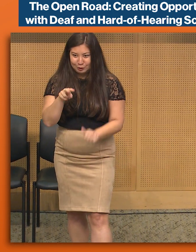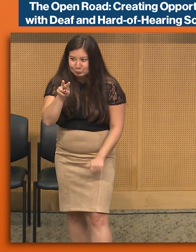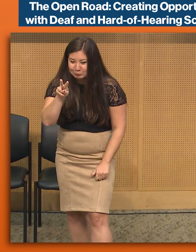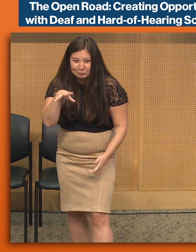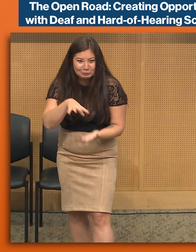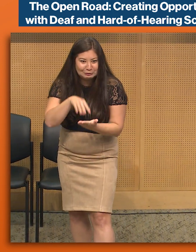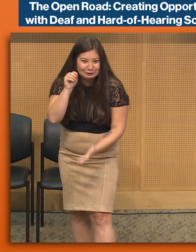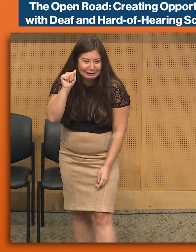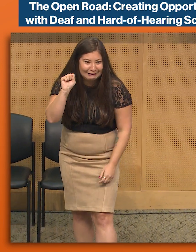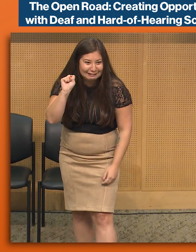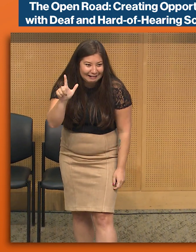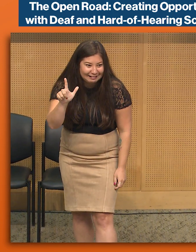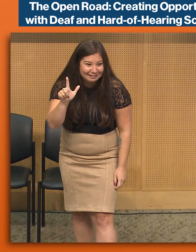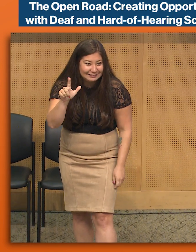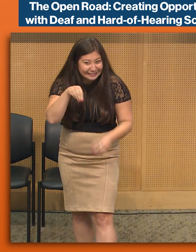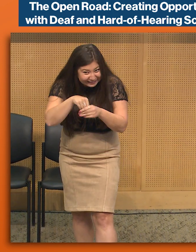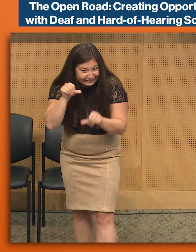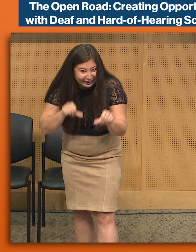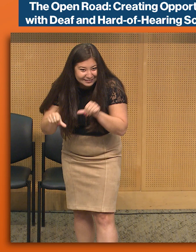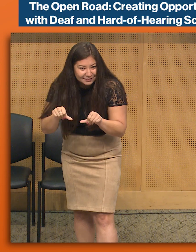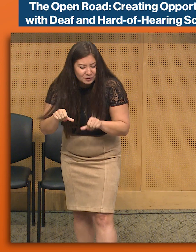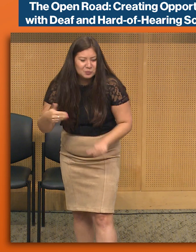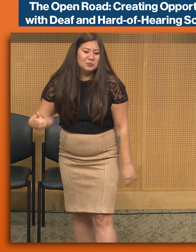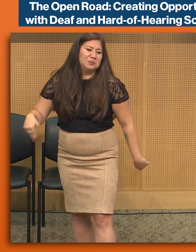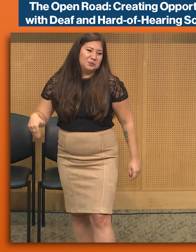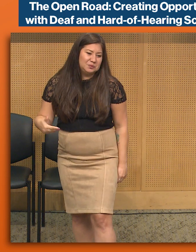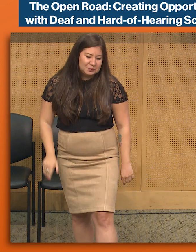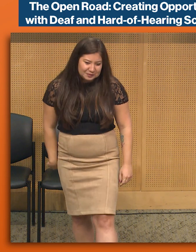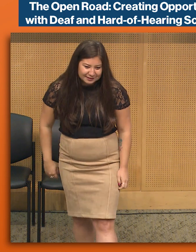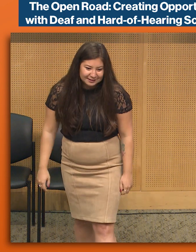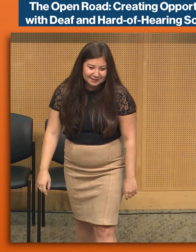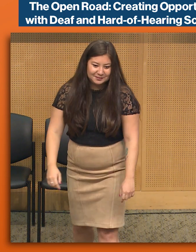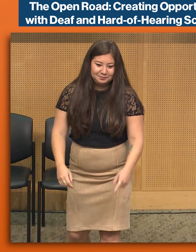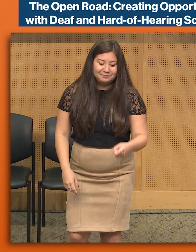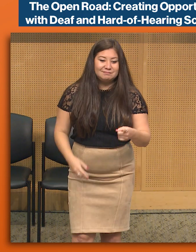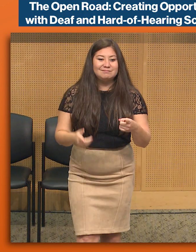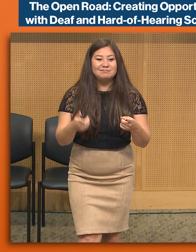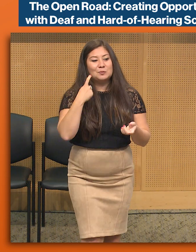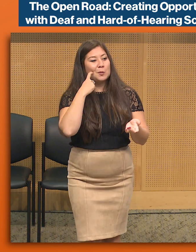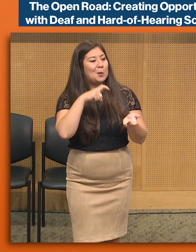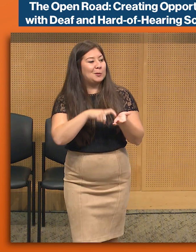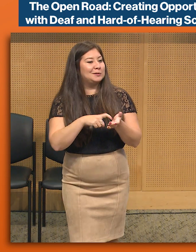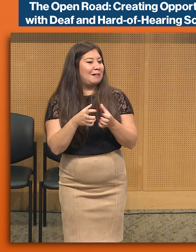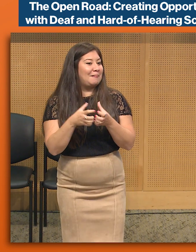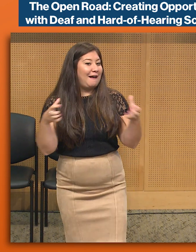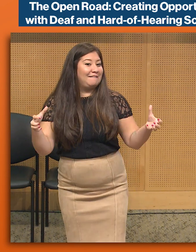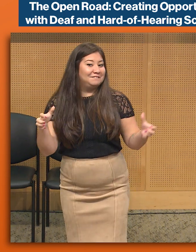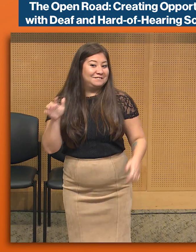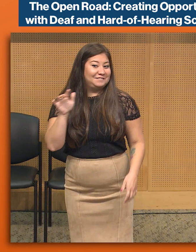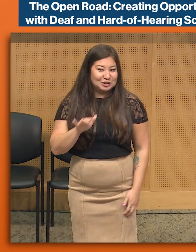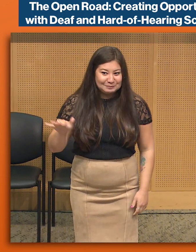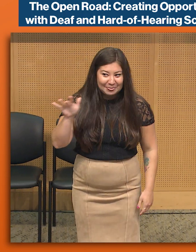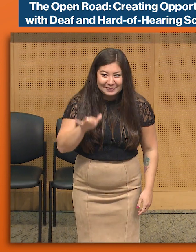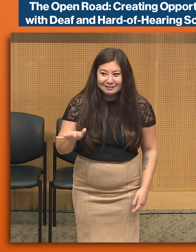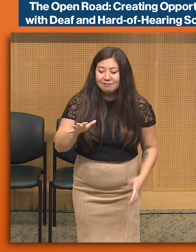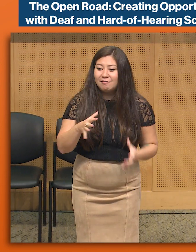And so, you know, I was trying to learn ASL signs for science through an interpreter.